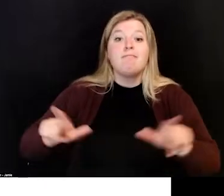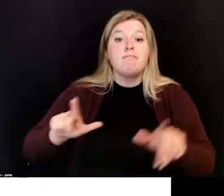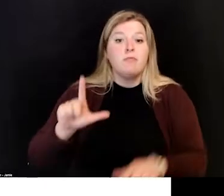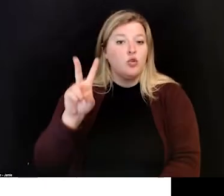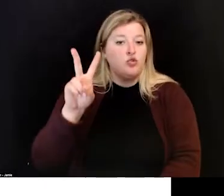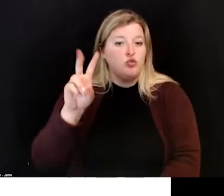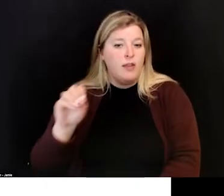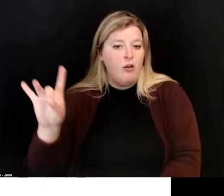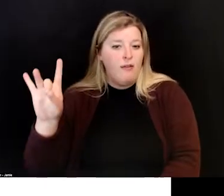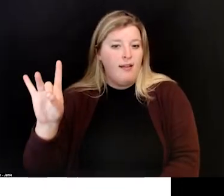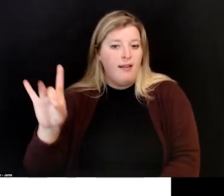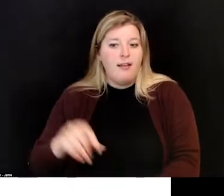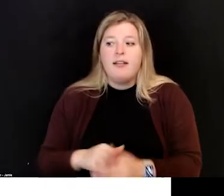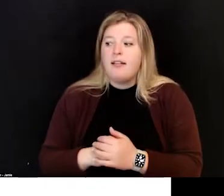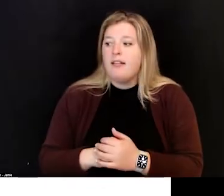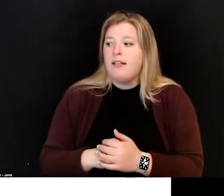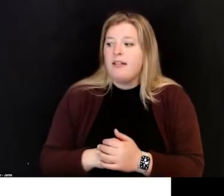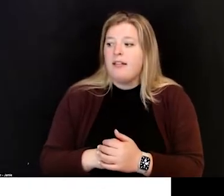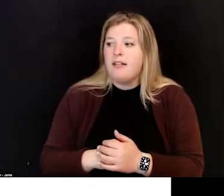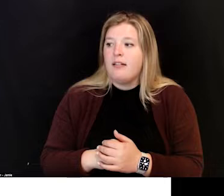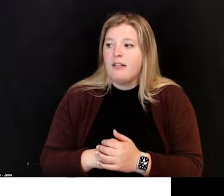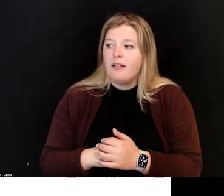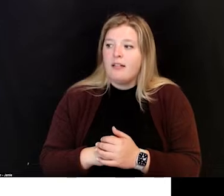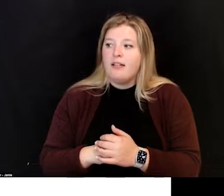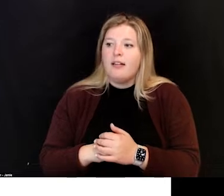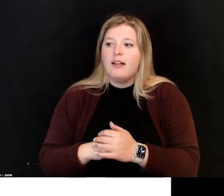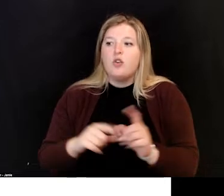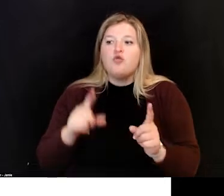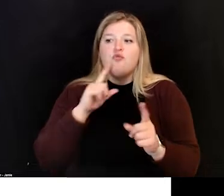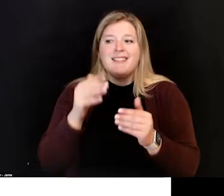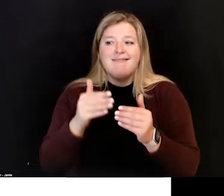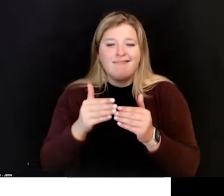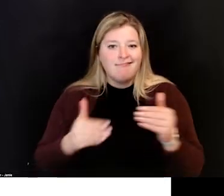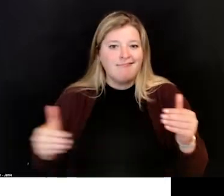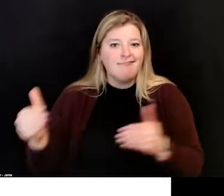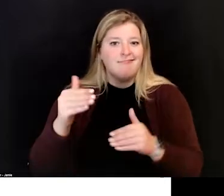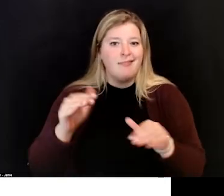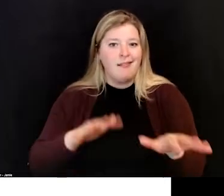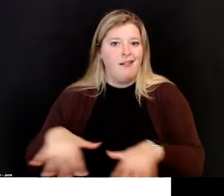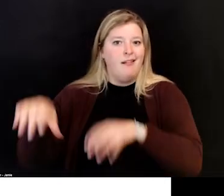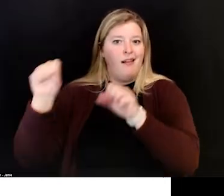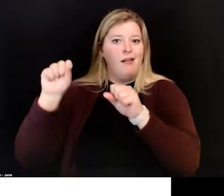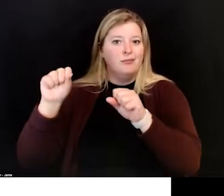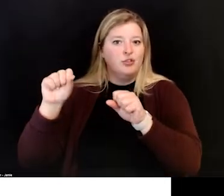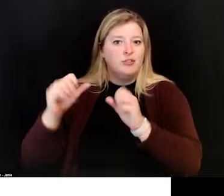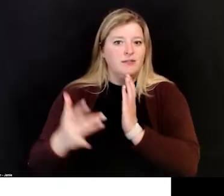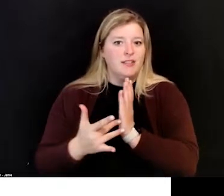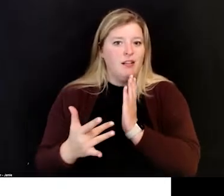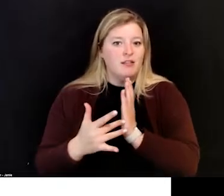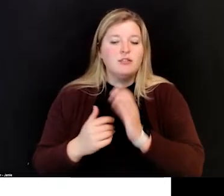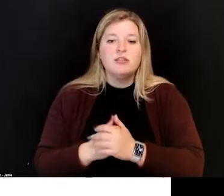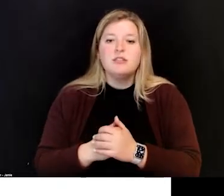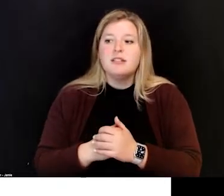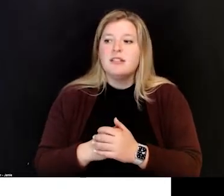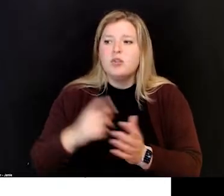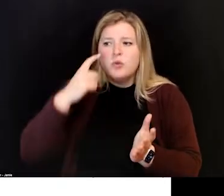It really kind of predated widespread mobile adoption. And you can see that when you look at the difference